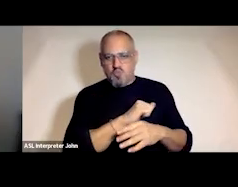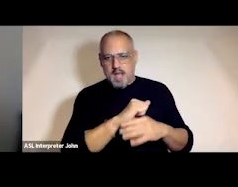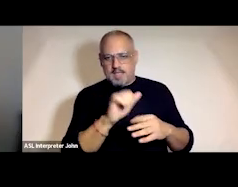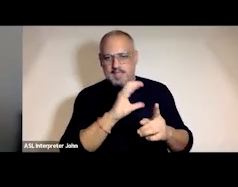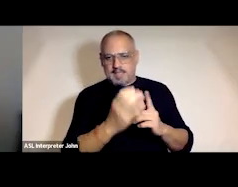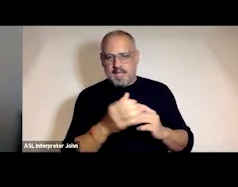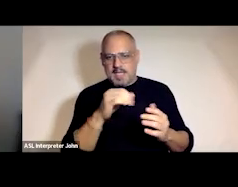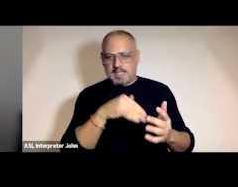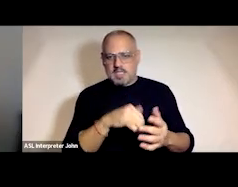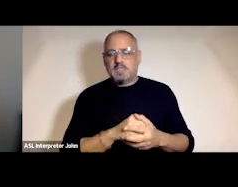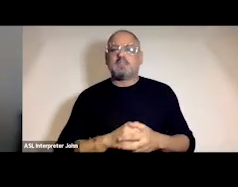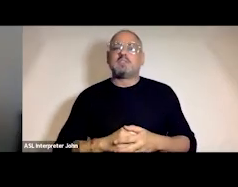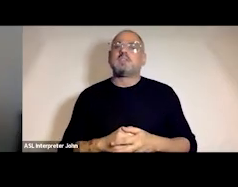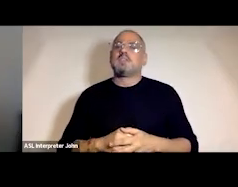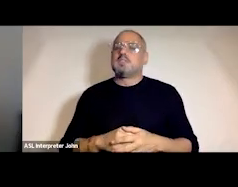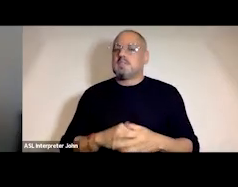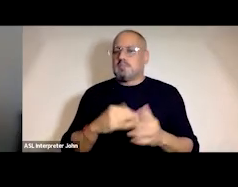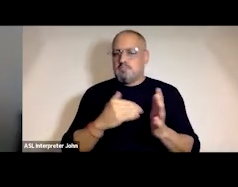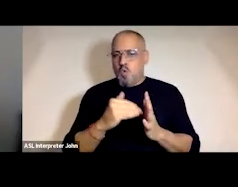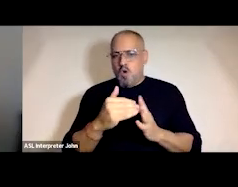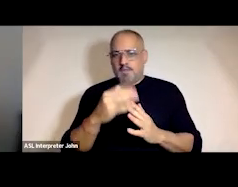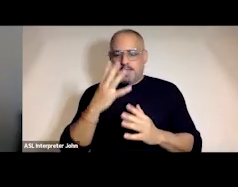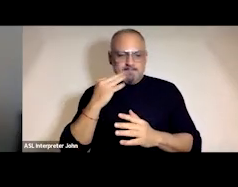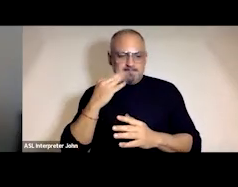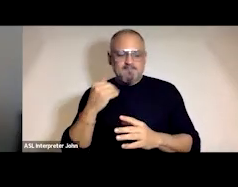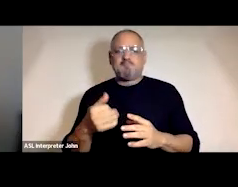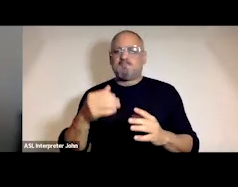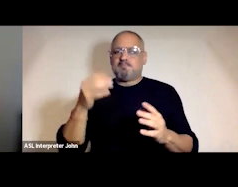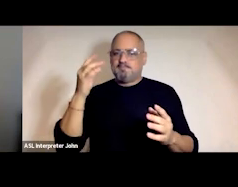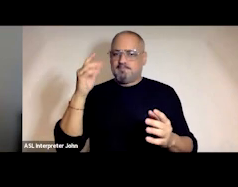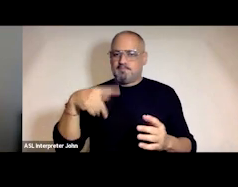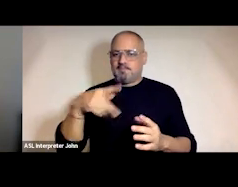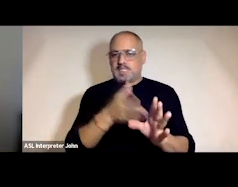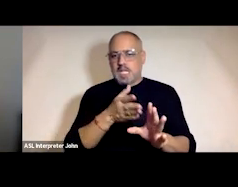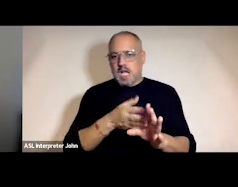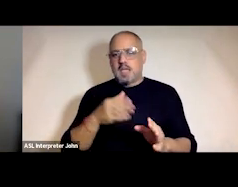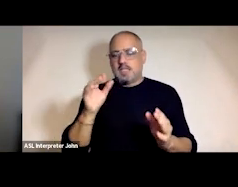Mike was very frequently experiencing psychotic symptoms in the community